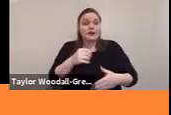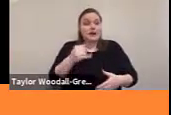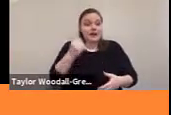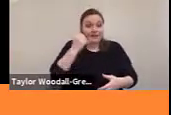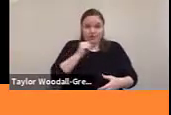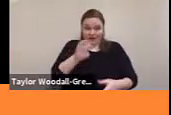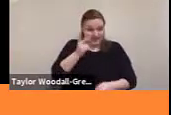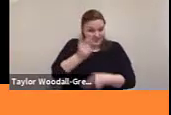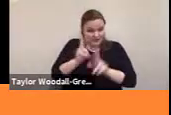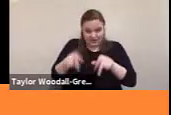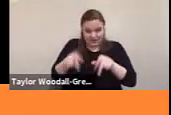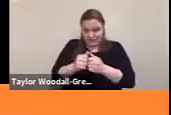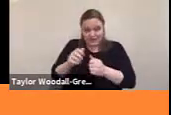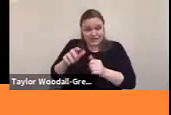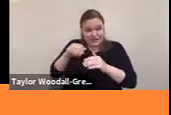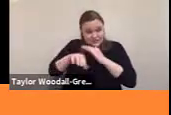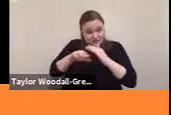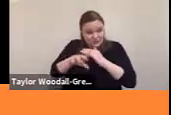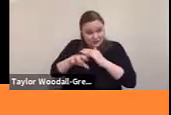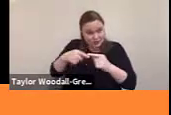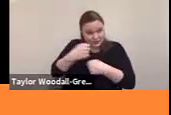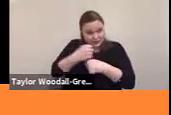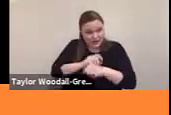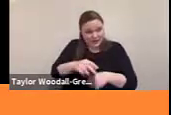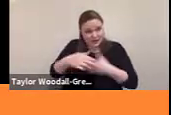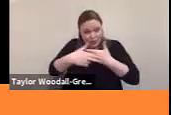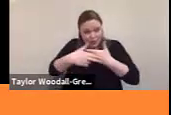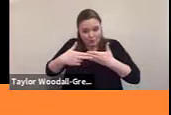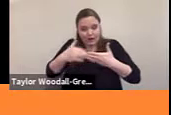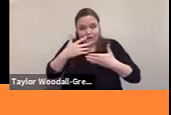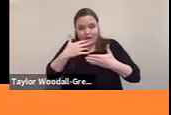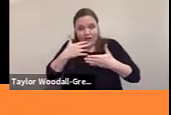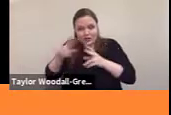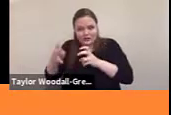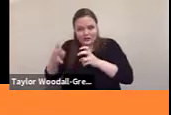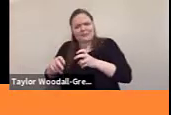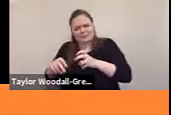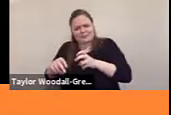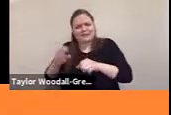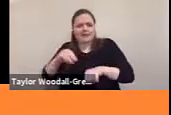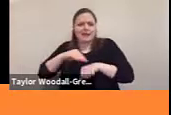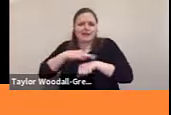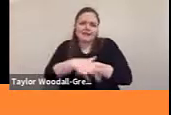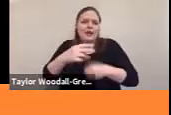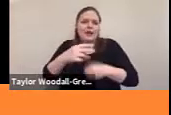brand color scheme can affect brand recognition. And that's because if you have to change some of your colors